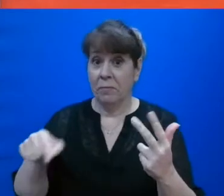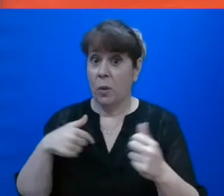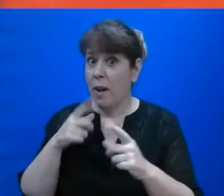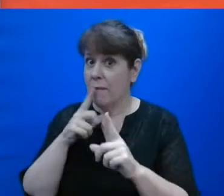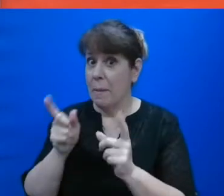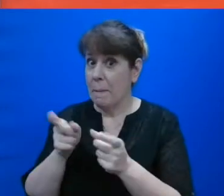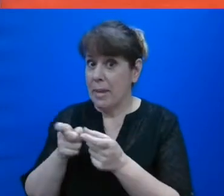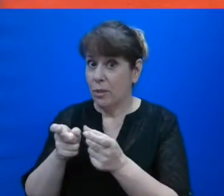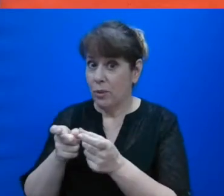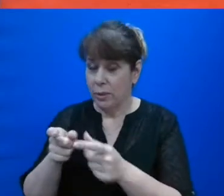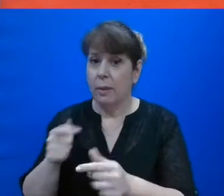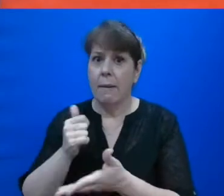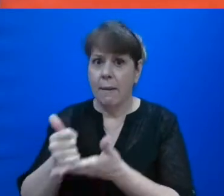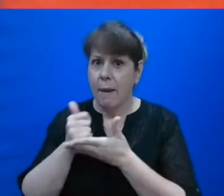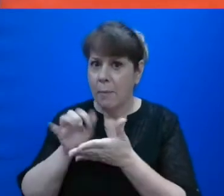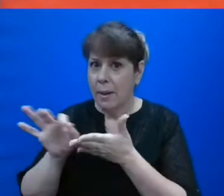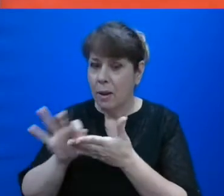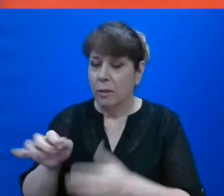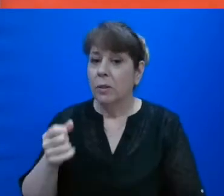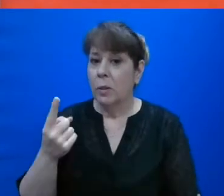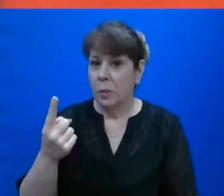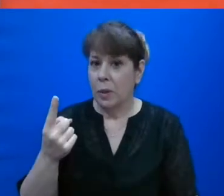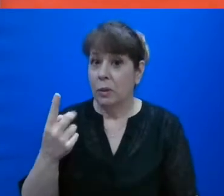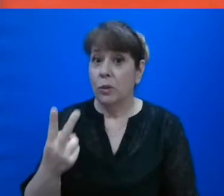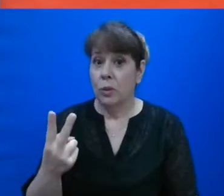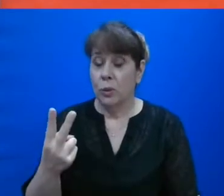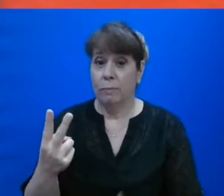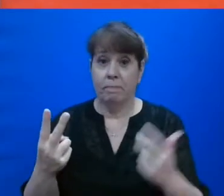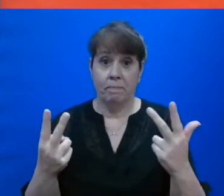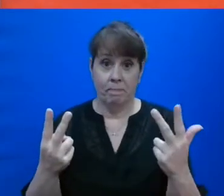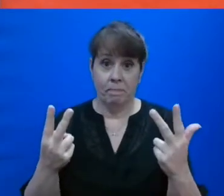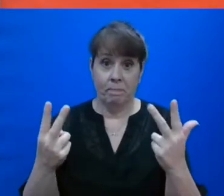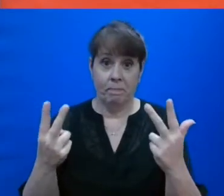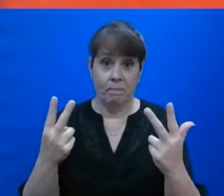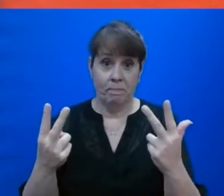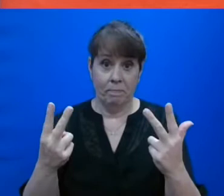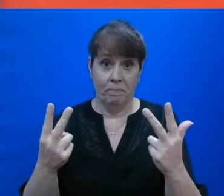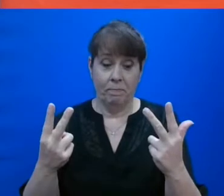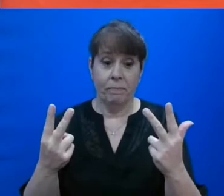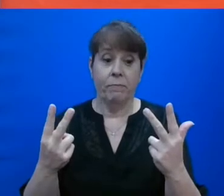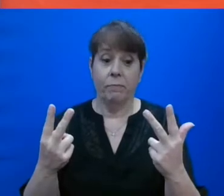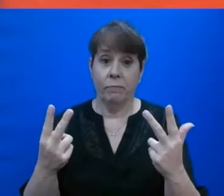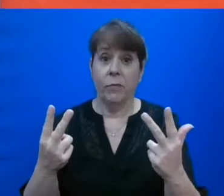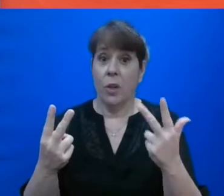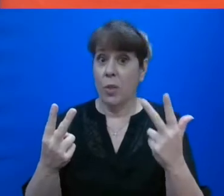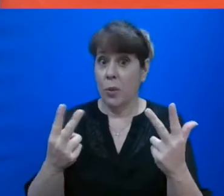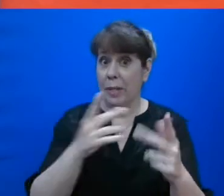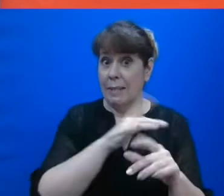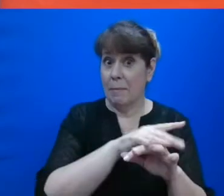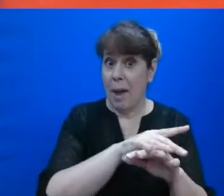HELP ME COUNT. ONE, TWO. THREE SPIDERS AND TWO